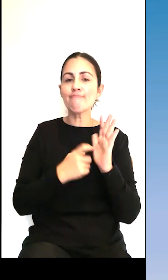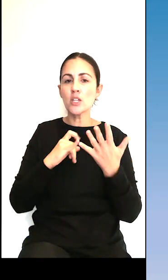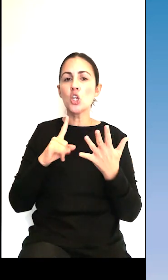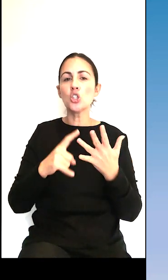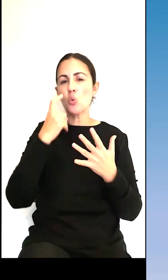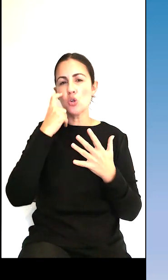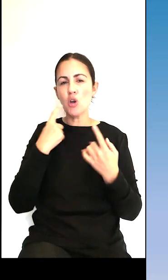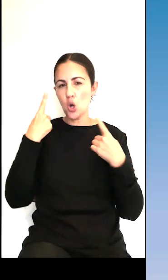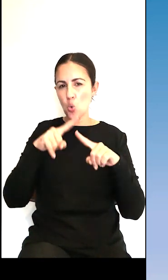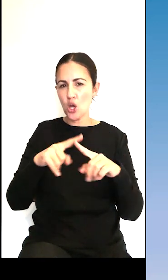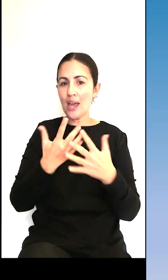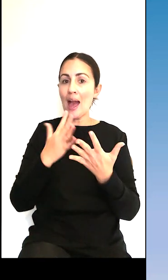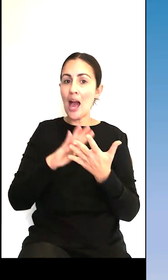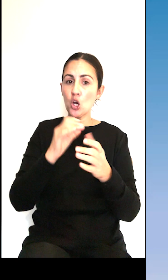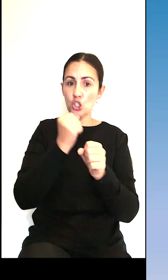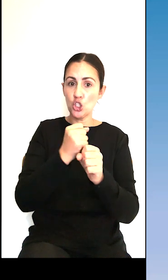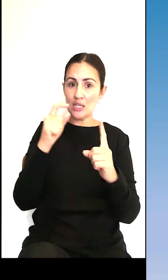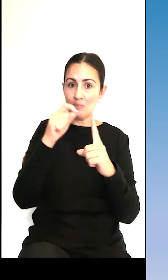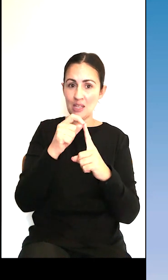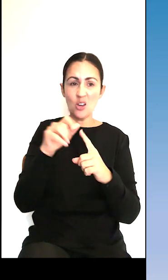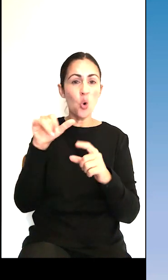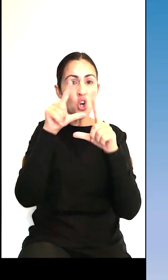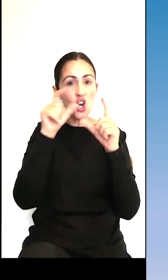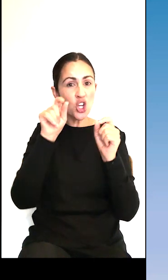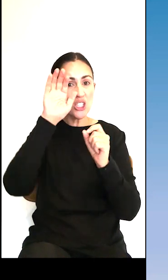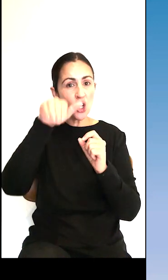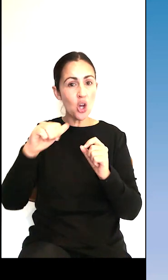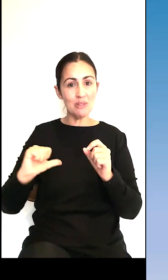for say a GP or even a residential aged care facility in some circumstances to